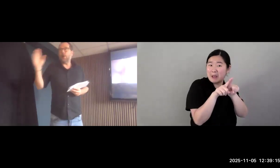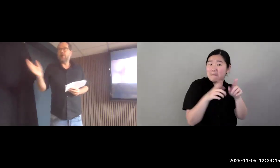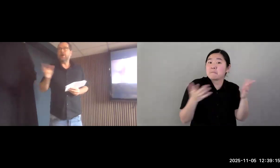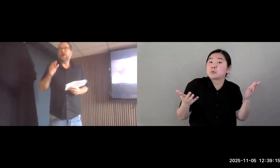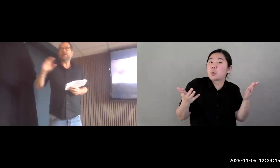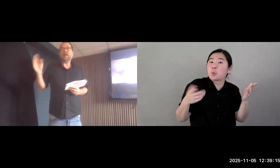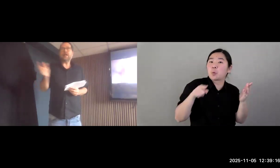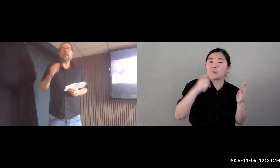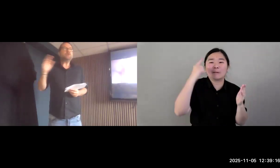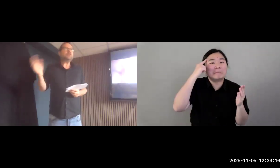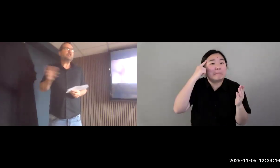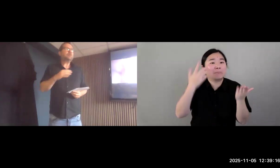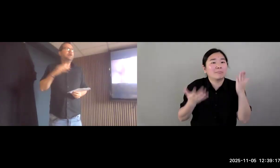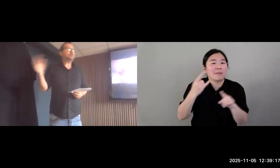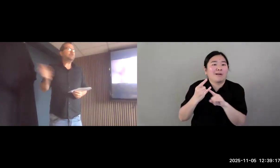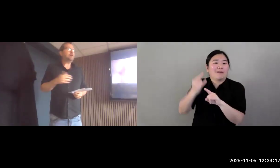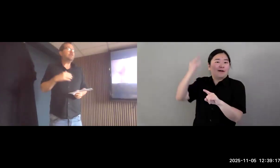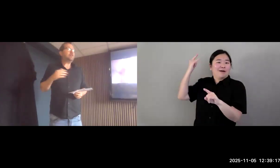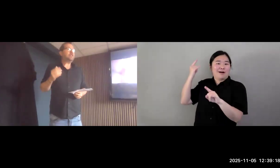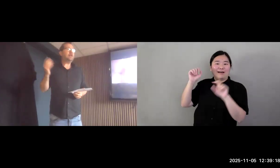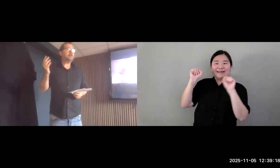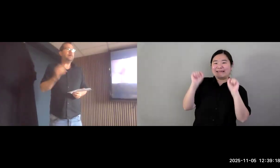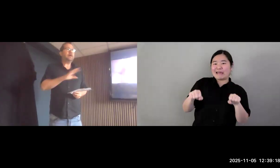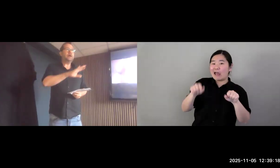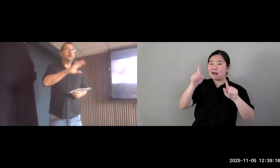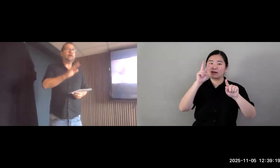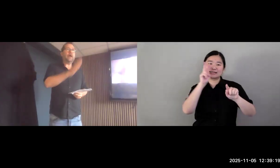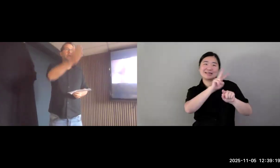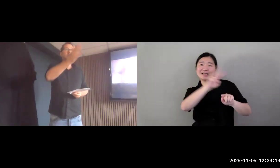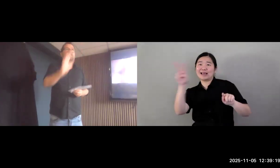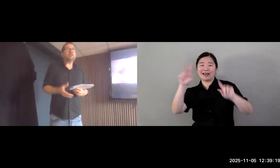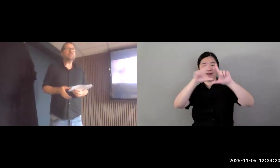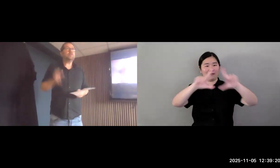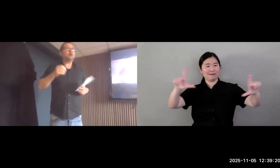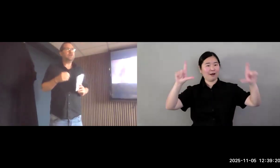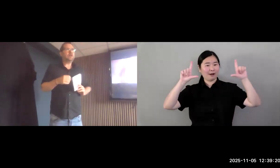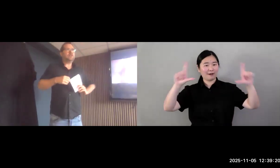other sign languages, but I also was very fascinated by Adrien's things about